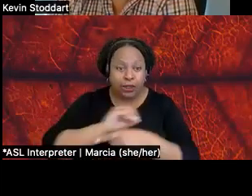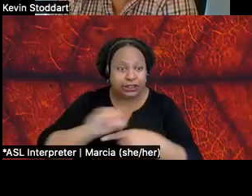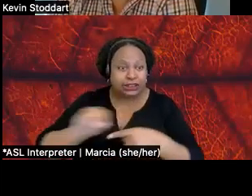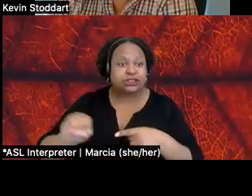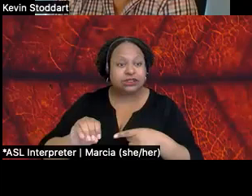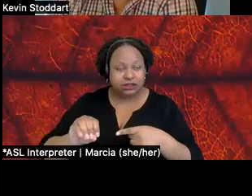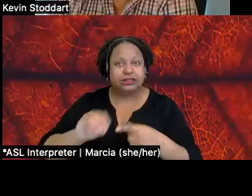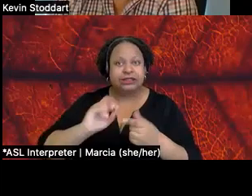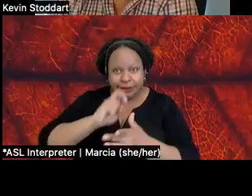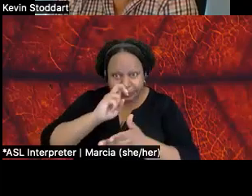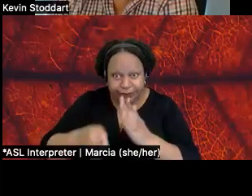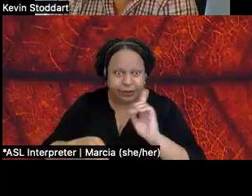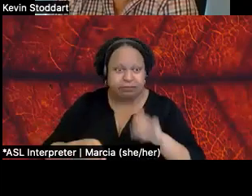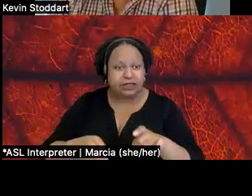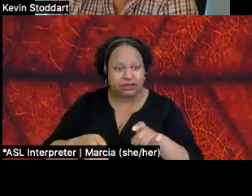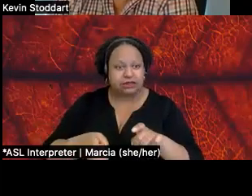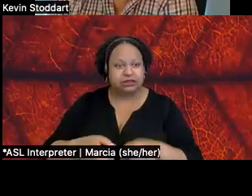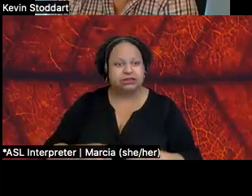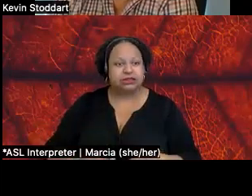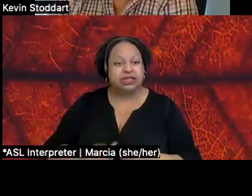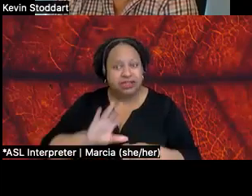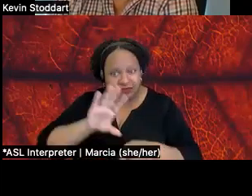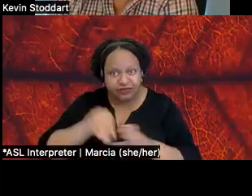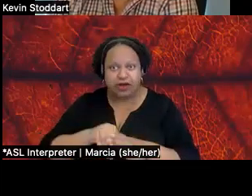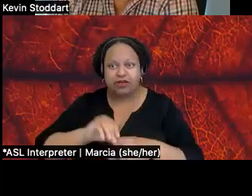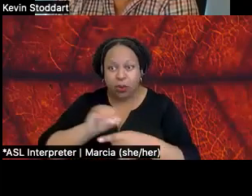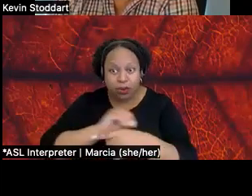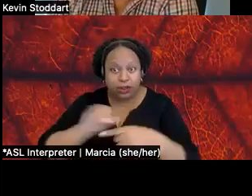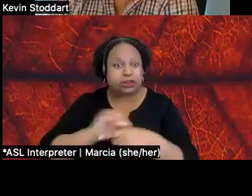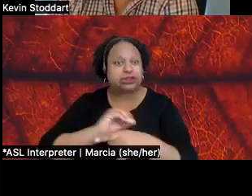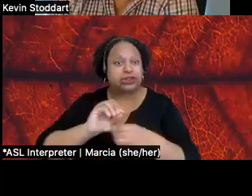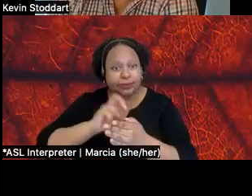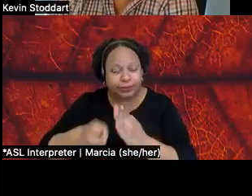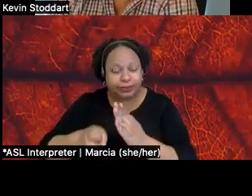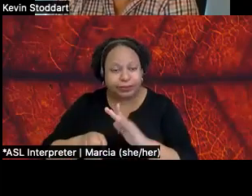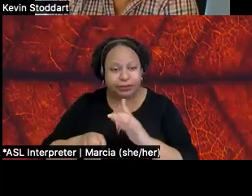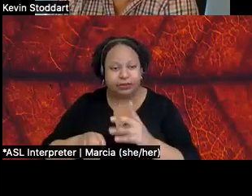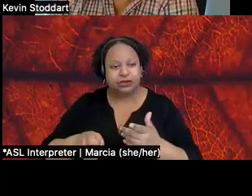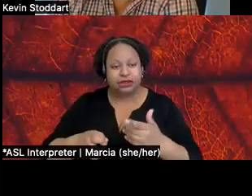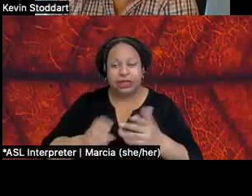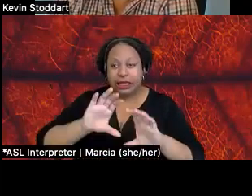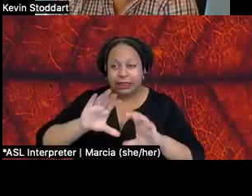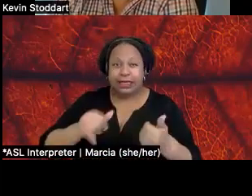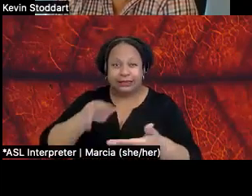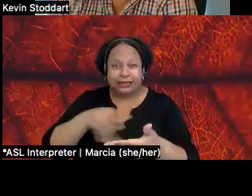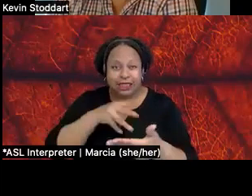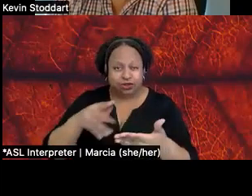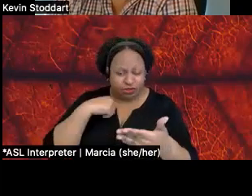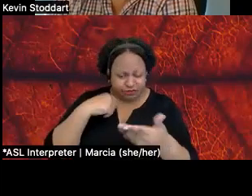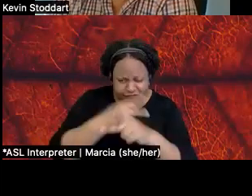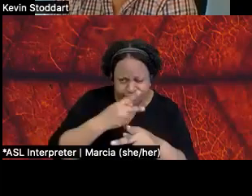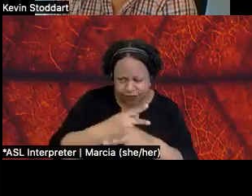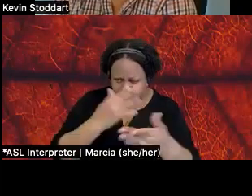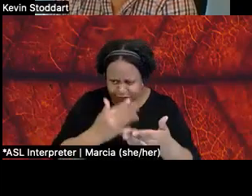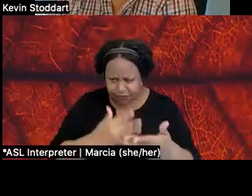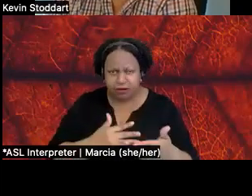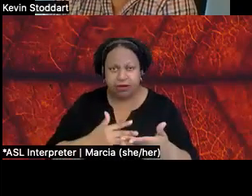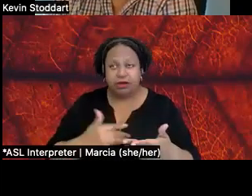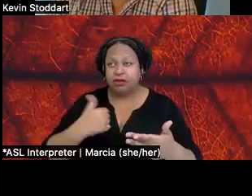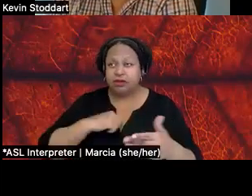They need to be running through their class schedule throughout a week and finding their way to various classes.